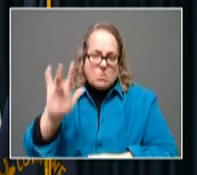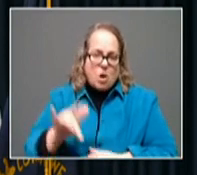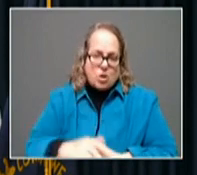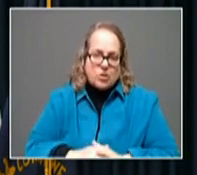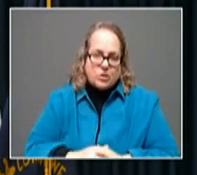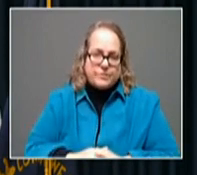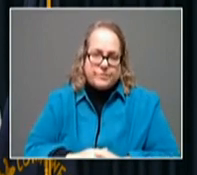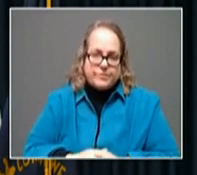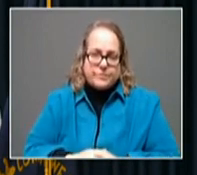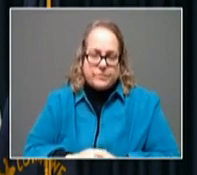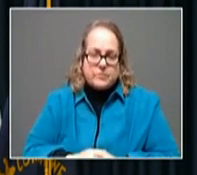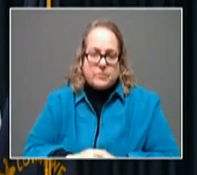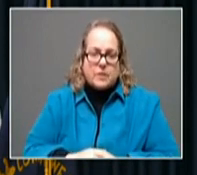tom latex Kentucky today.